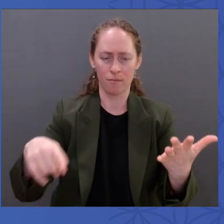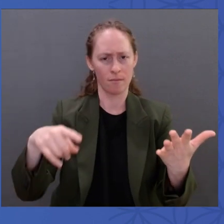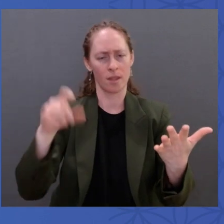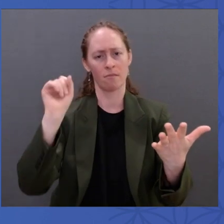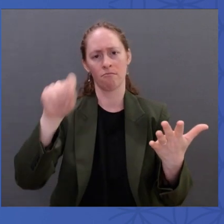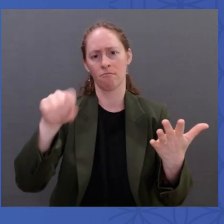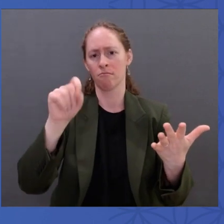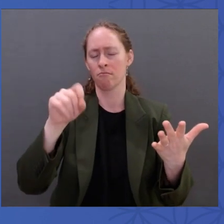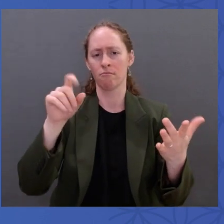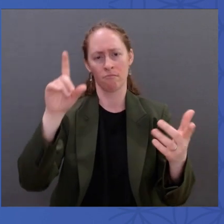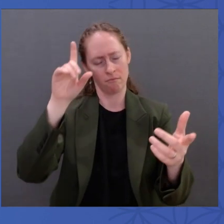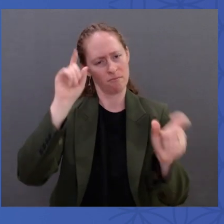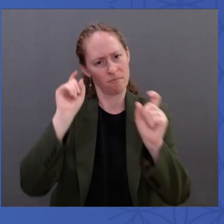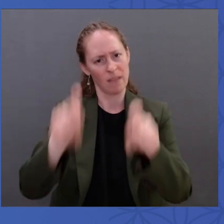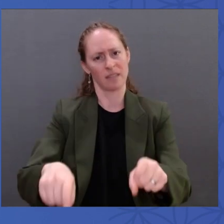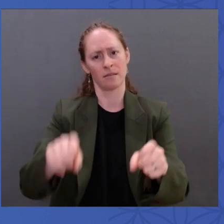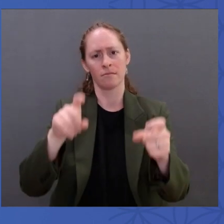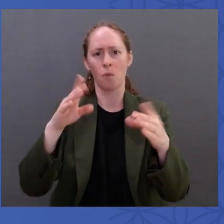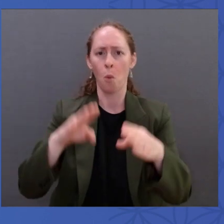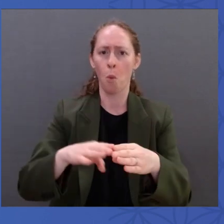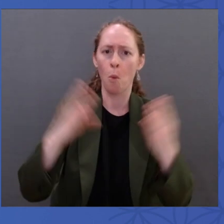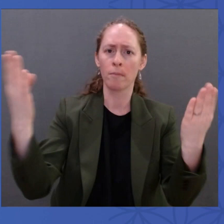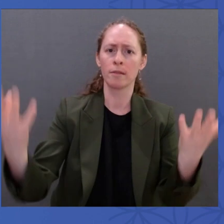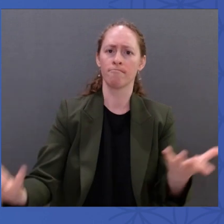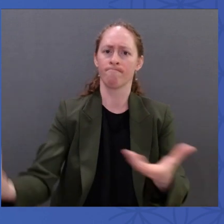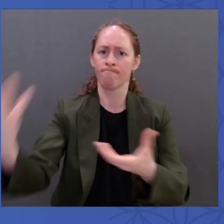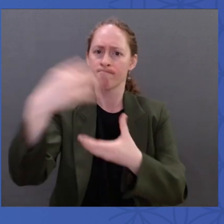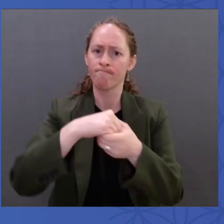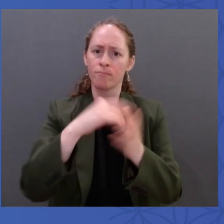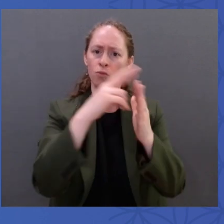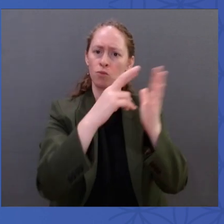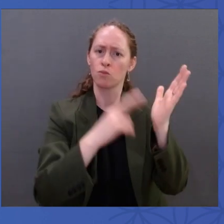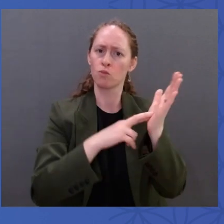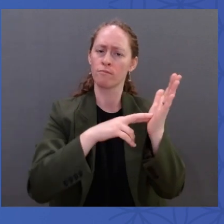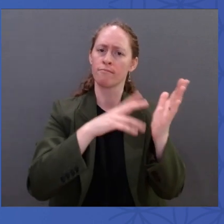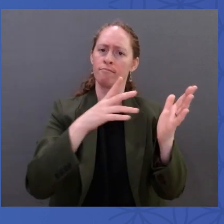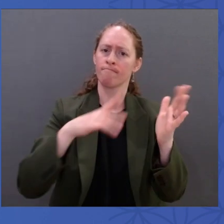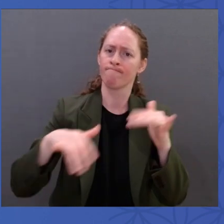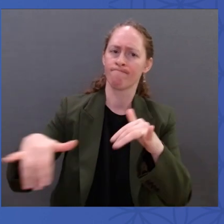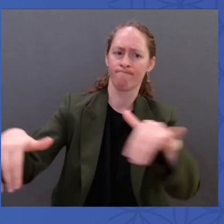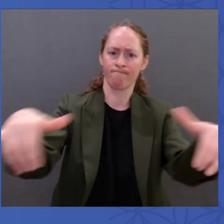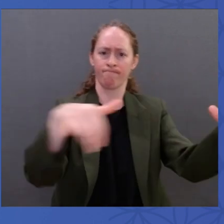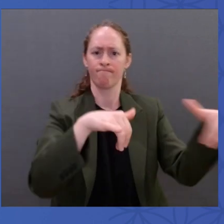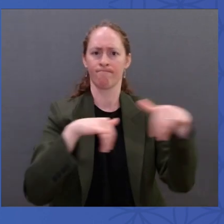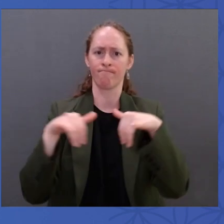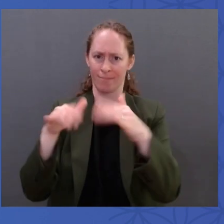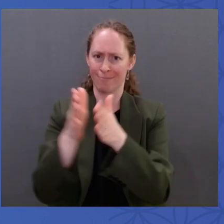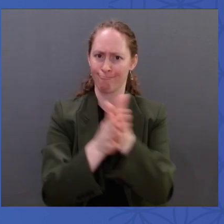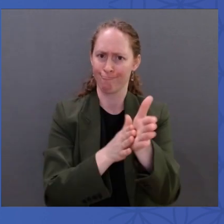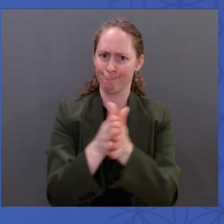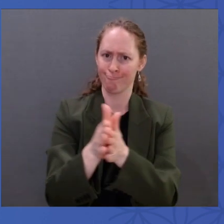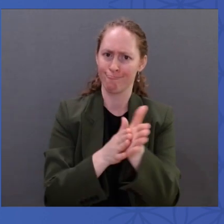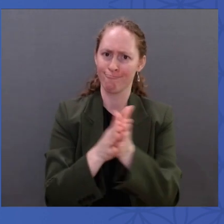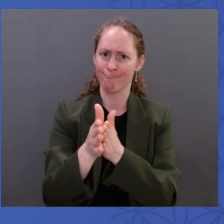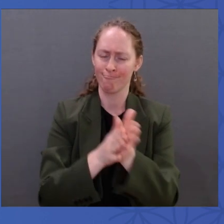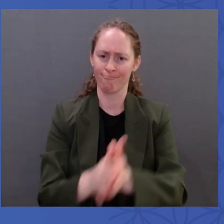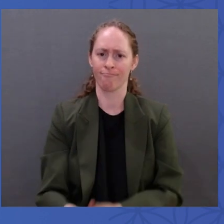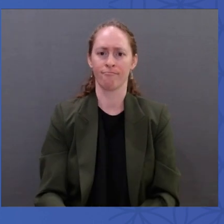that is stable, secure and prosperous. The IPEF is of both strategic and economic significance.